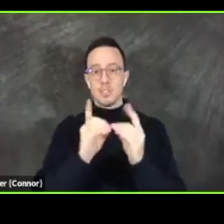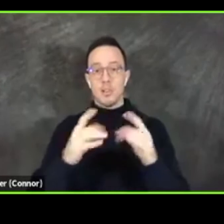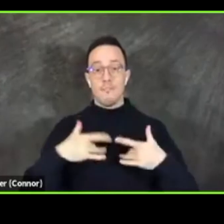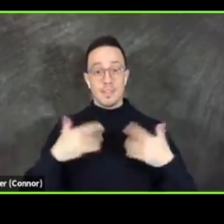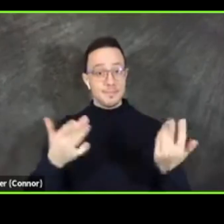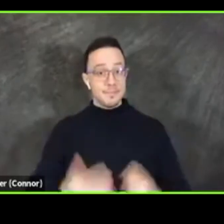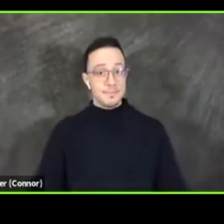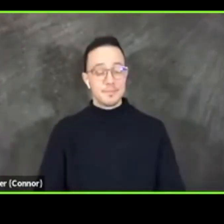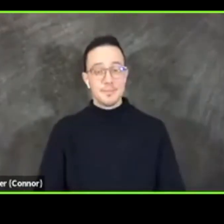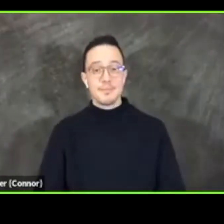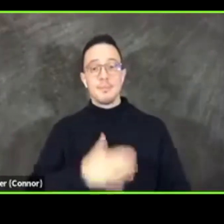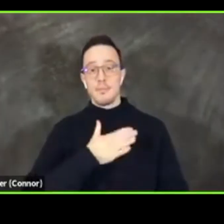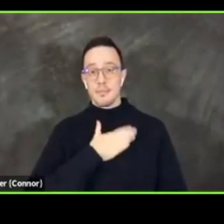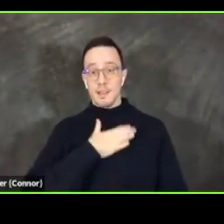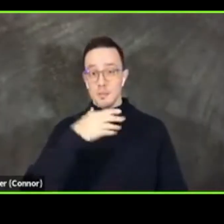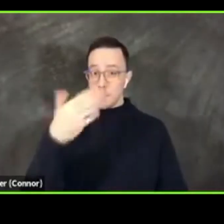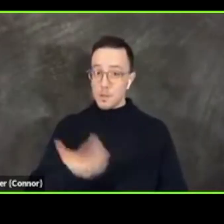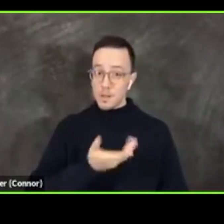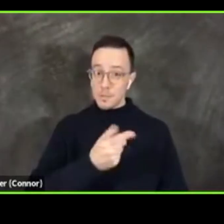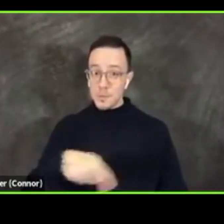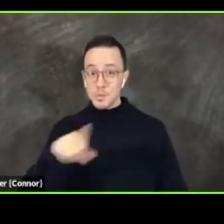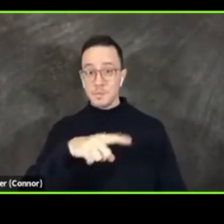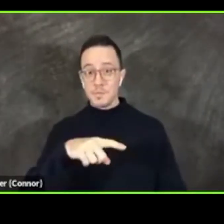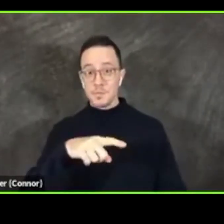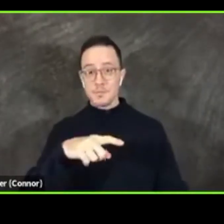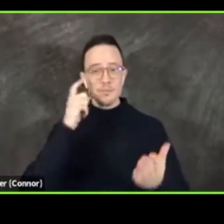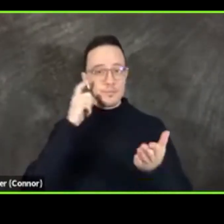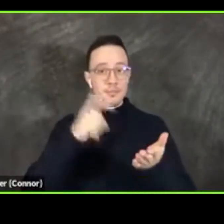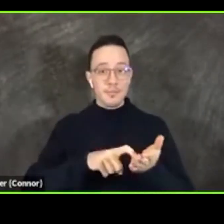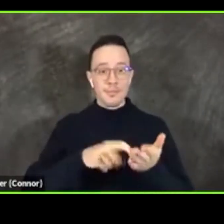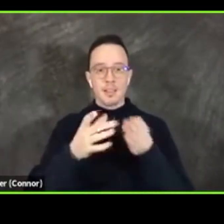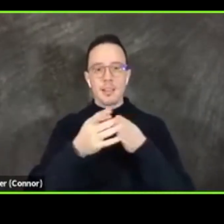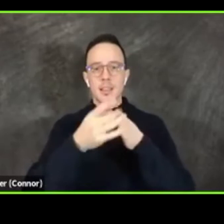TO THE SYMPOSIUM AND TO ACKNOWLEDGE SOME OF THE LEADERS WHO HAVE MADE TODAY POSSIBLE.